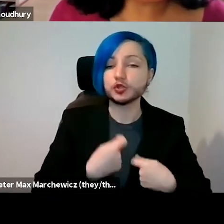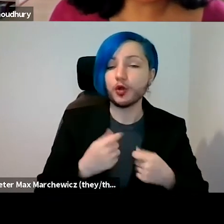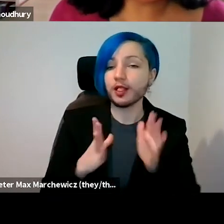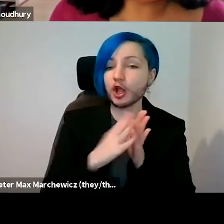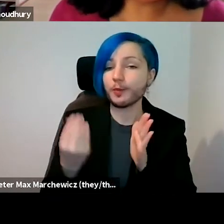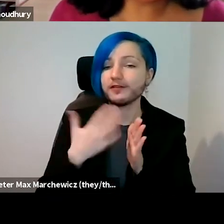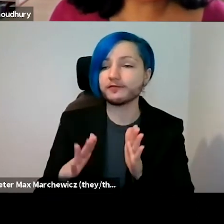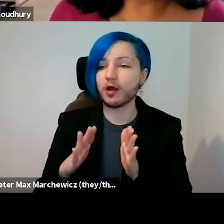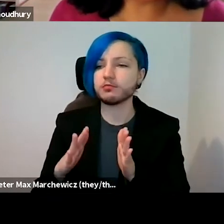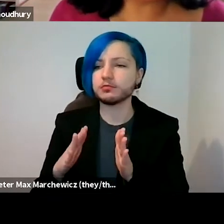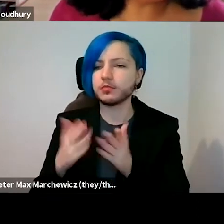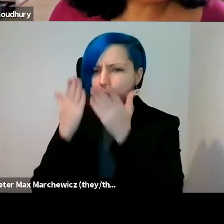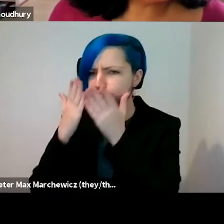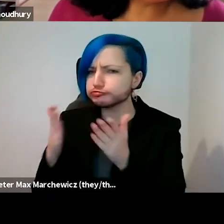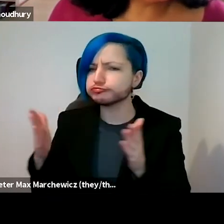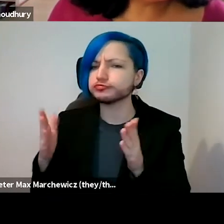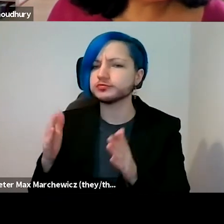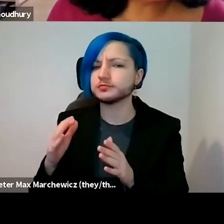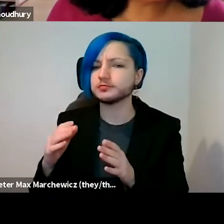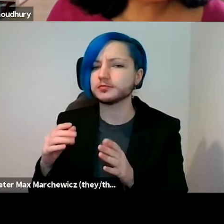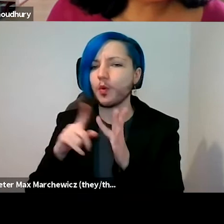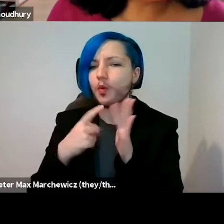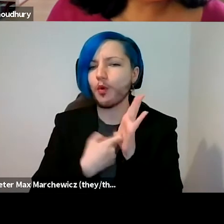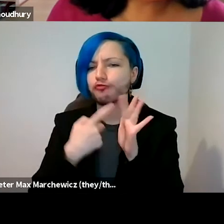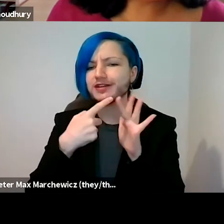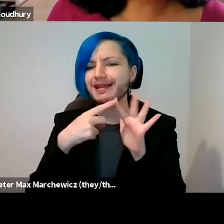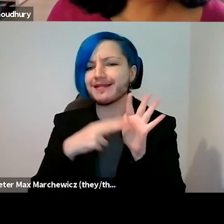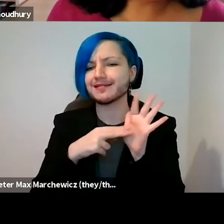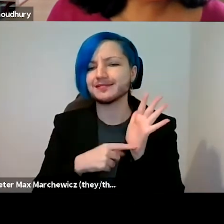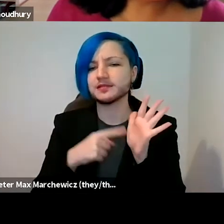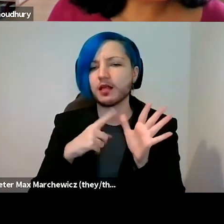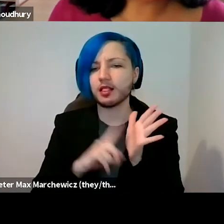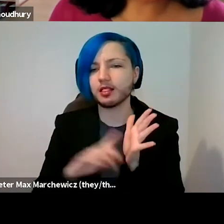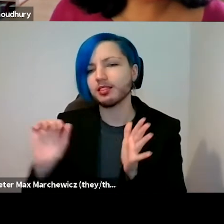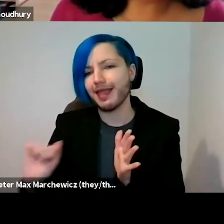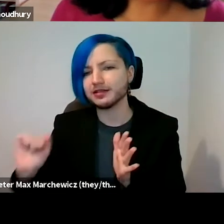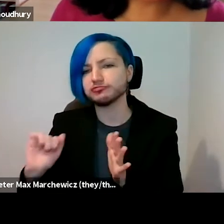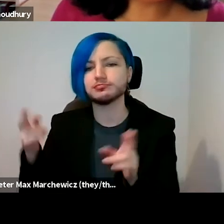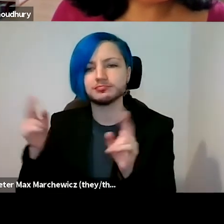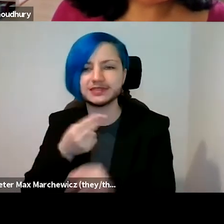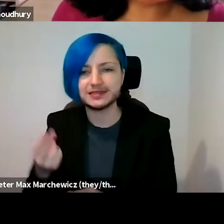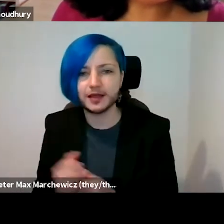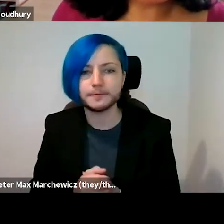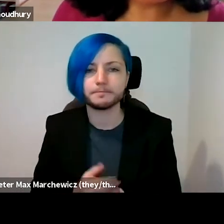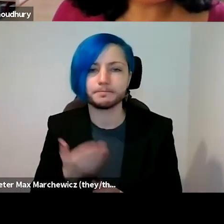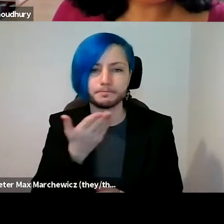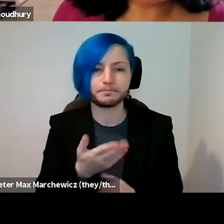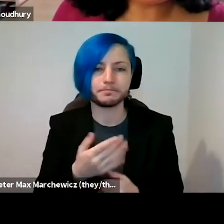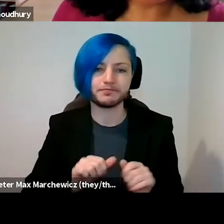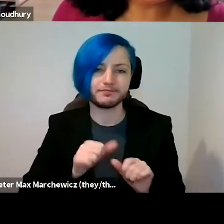and here's another one which is headed as Perfection in British Shawls, you can see.